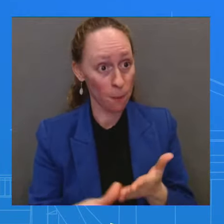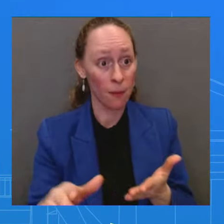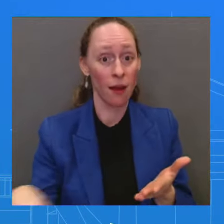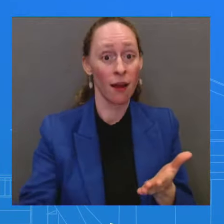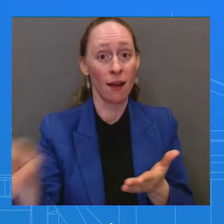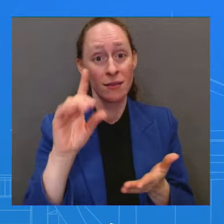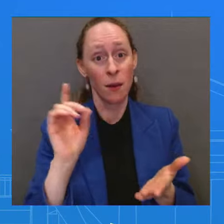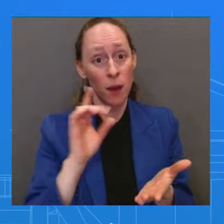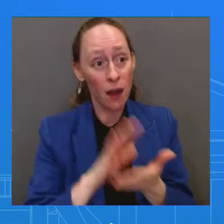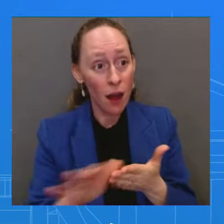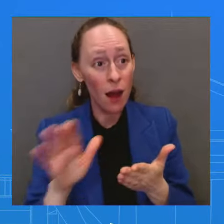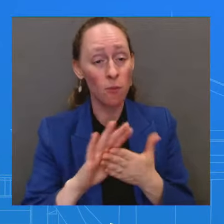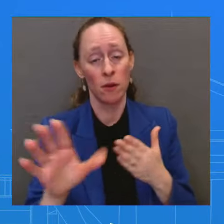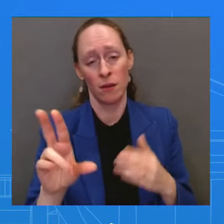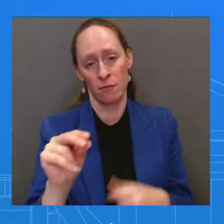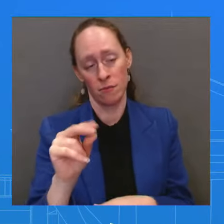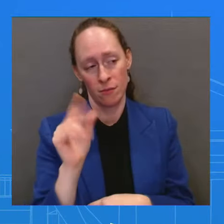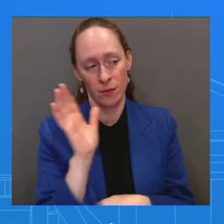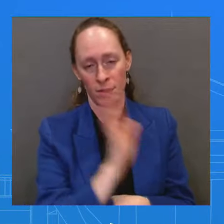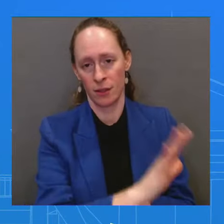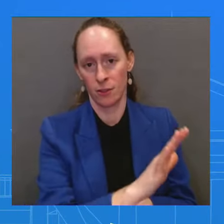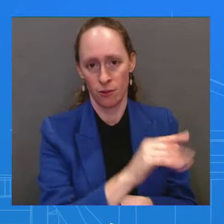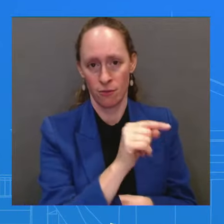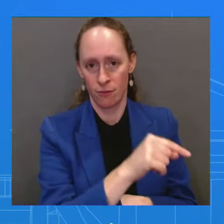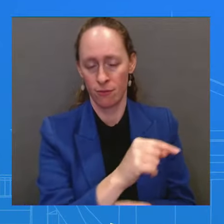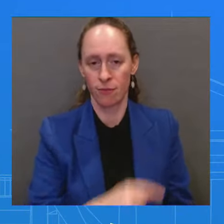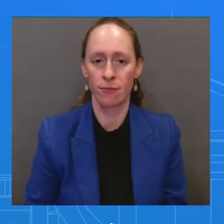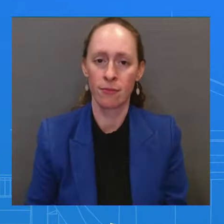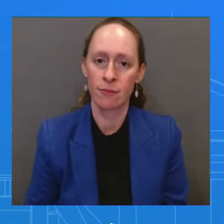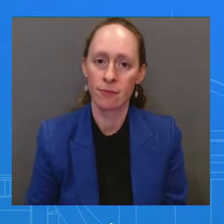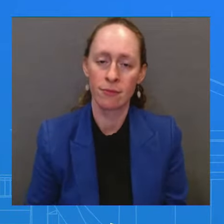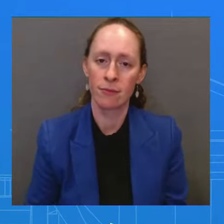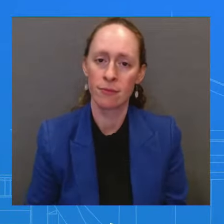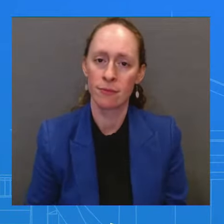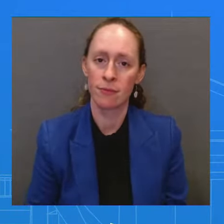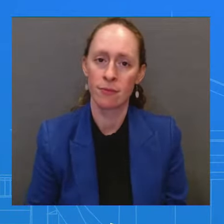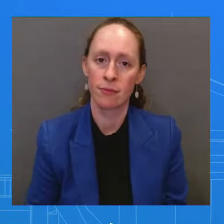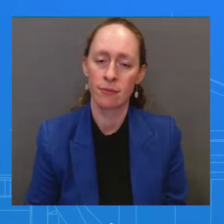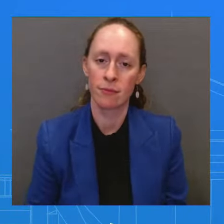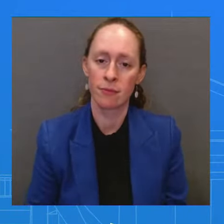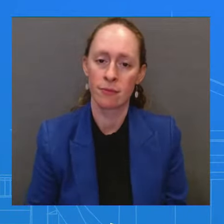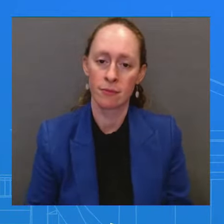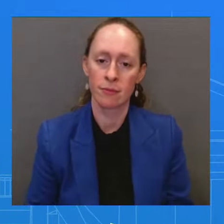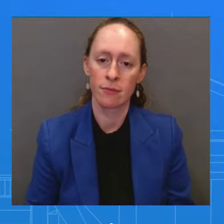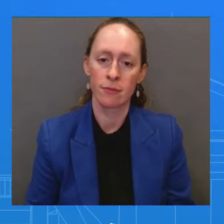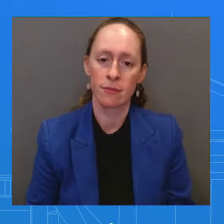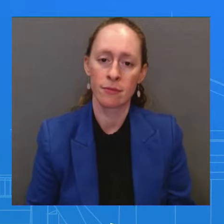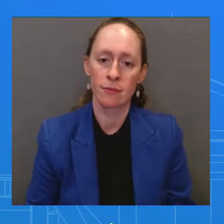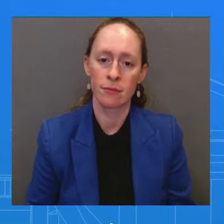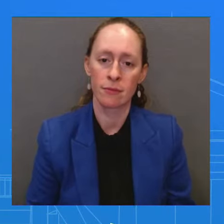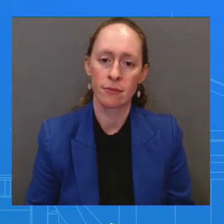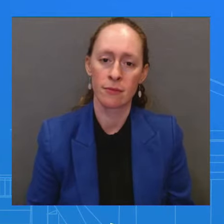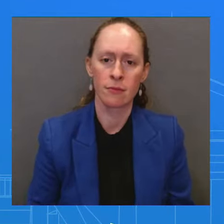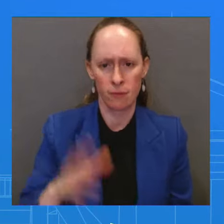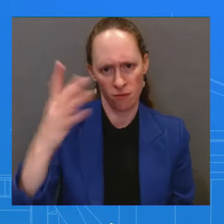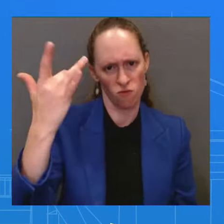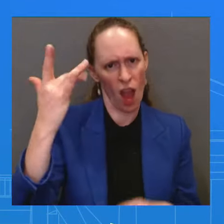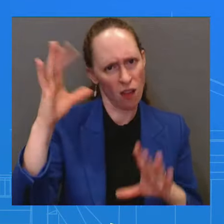The Press: Why is the President sending recorded remarks for Senator Dianne -- Dianne Feinstein's funeral tomorrow instead of attending in person? Ms. Jean-Pierre: Well, it's not unusual for the Vice --